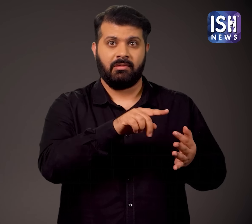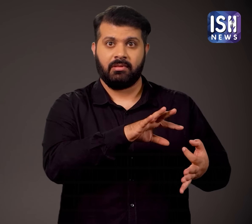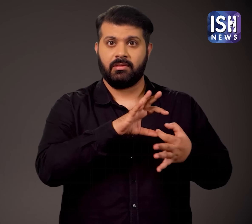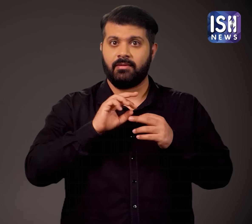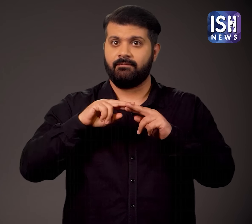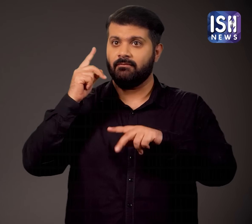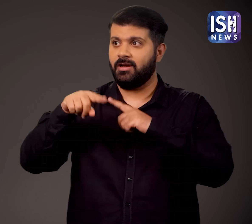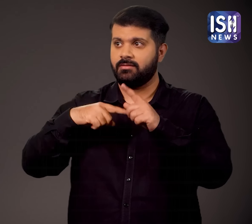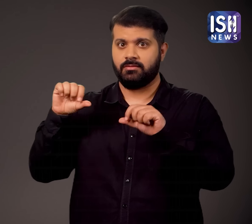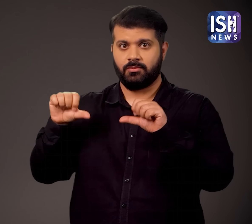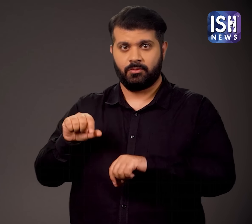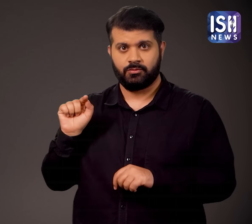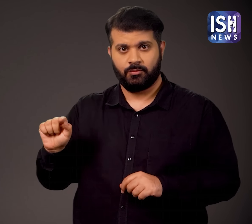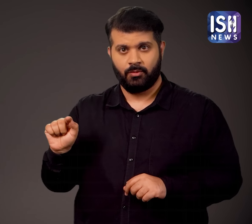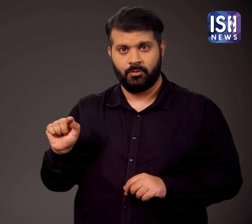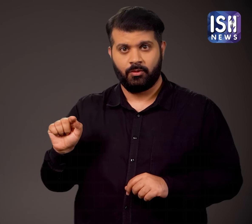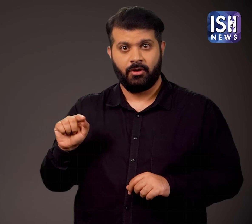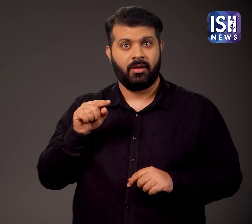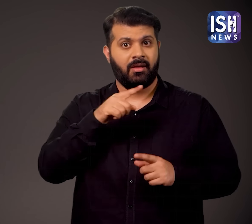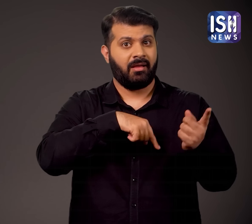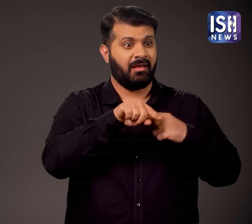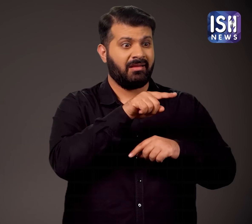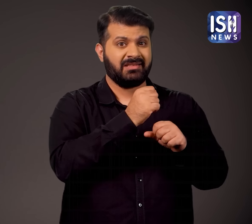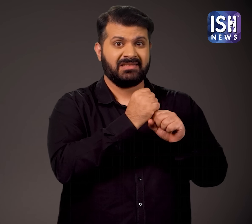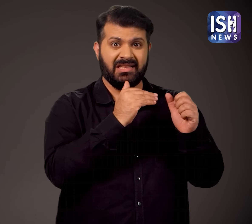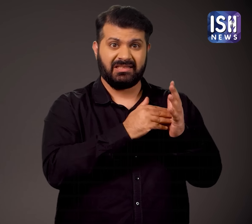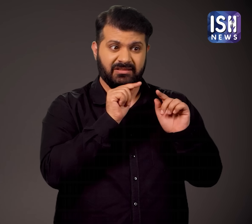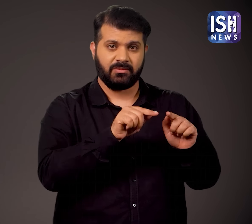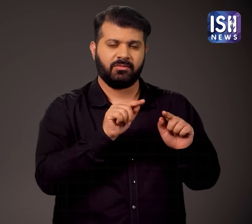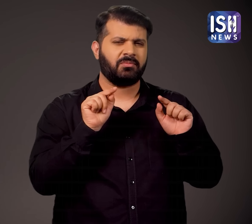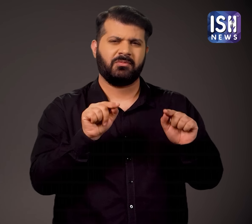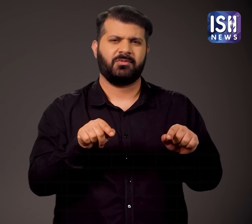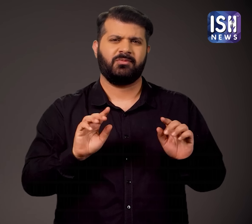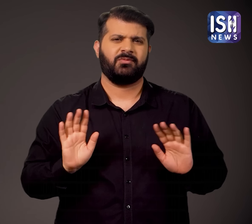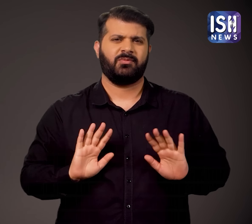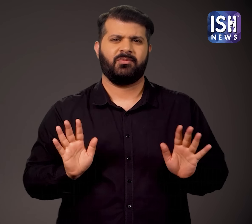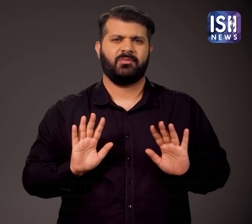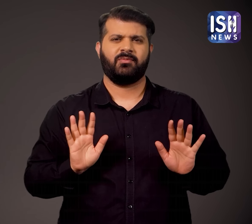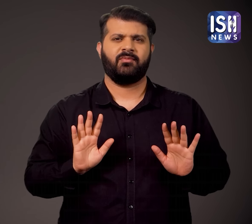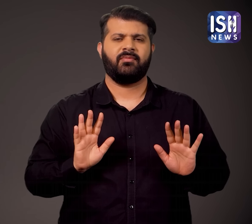This has affected the alcohol industry, but Gen Z is not the only reason.